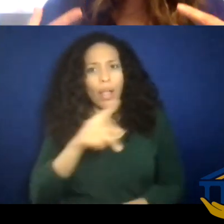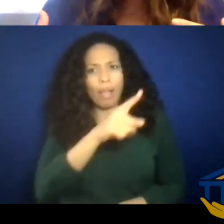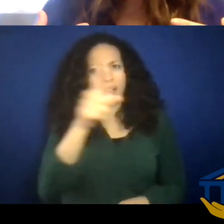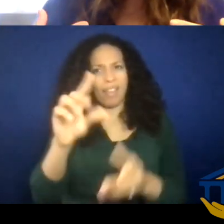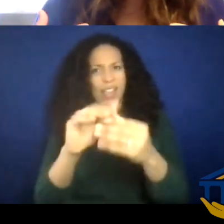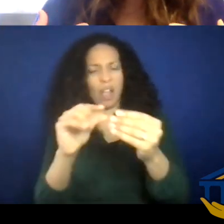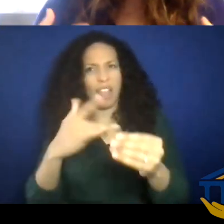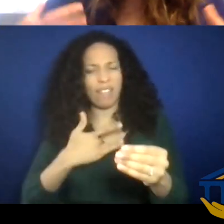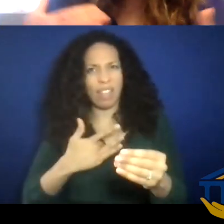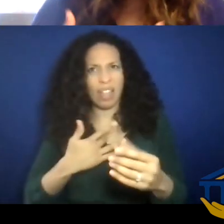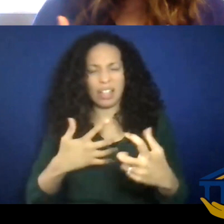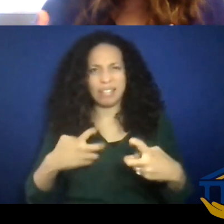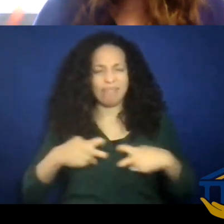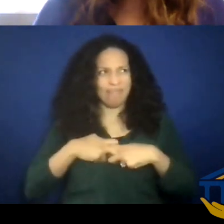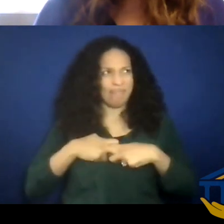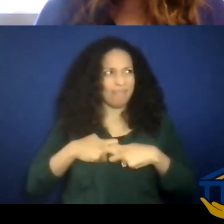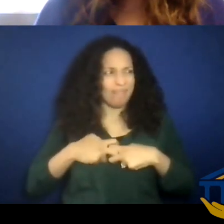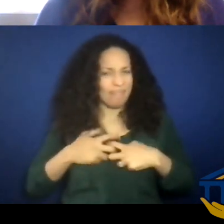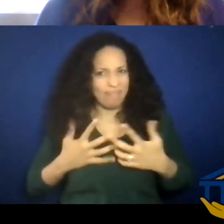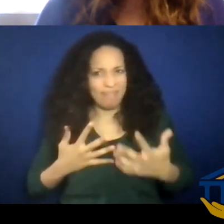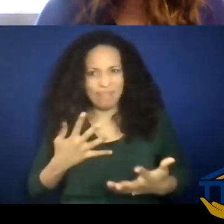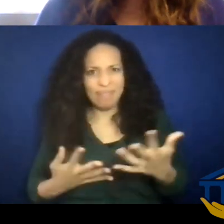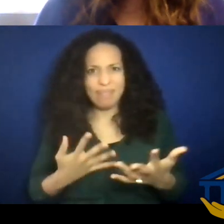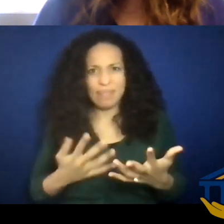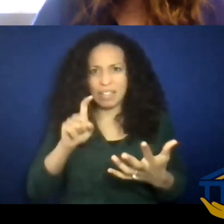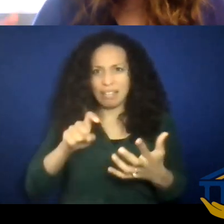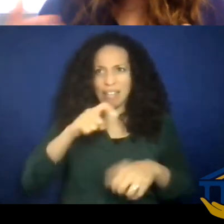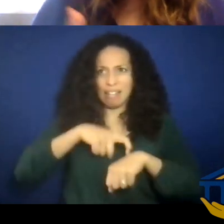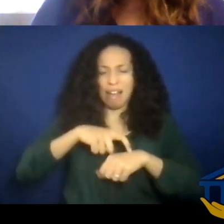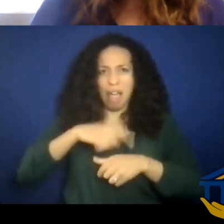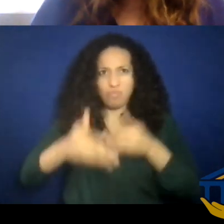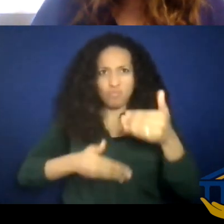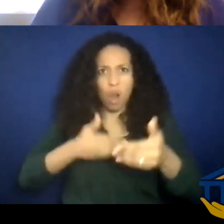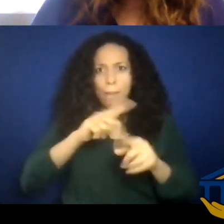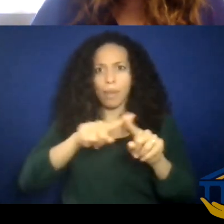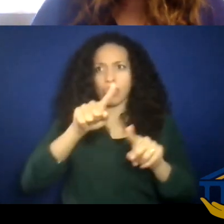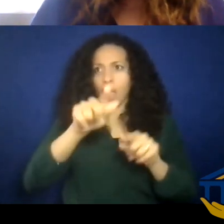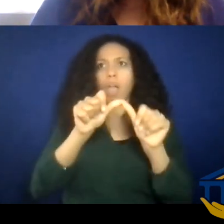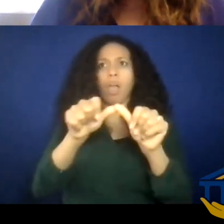process, and the team is just moving ahead. And you didn't ask them or don't feel comfortable